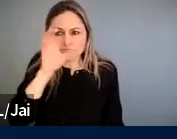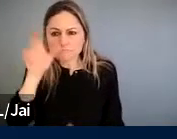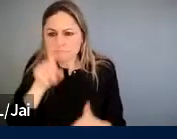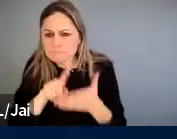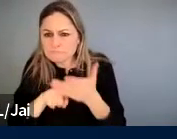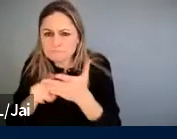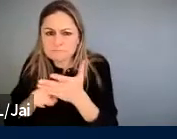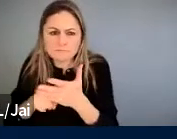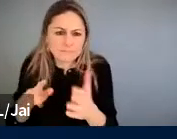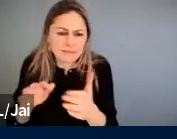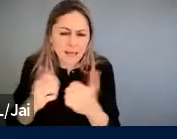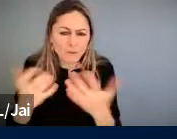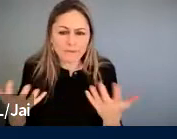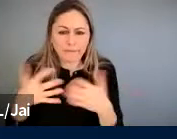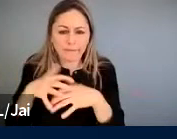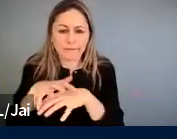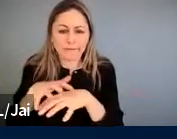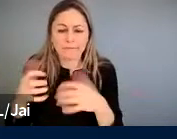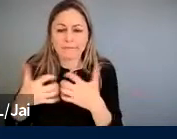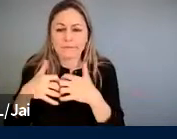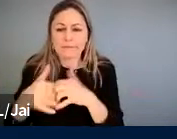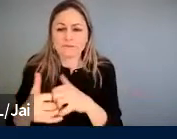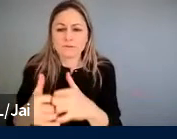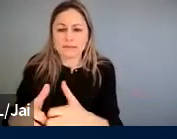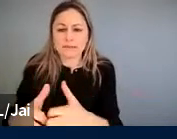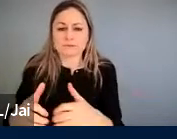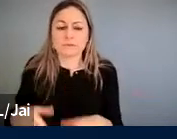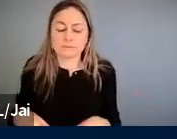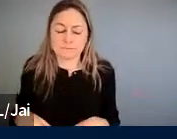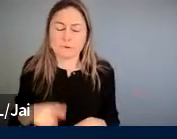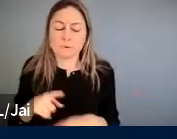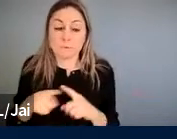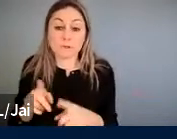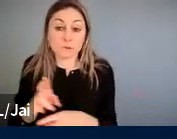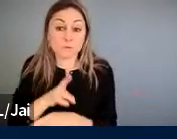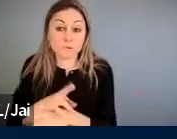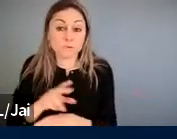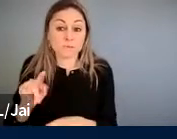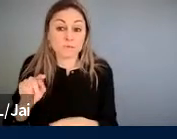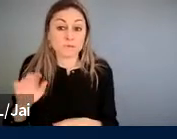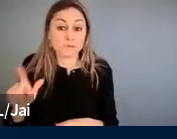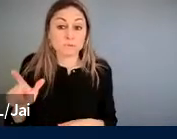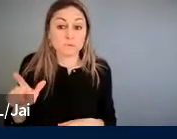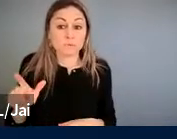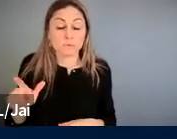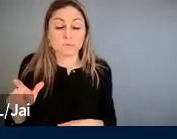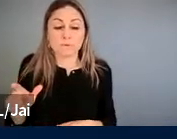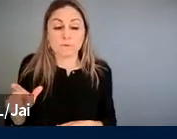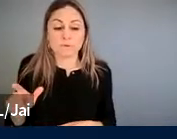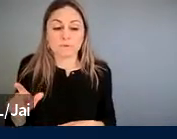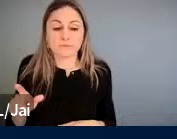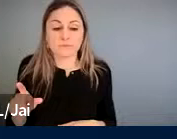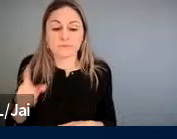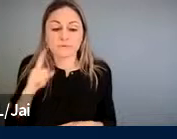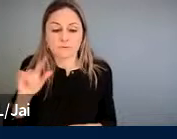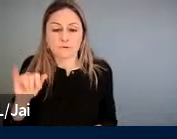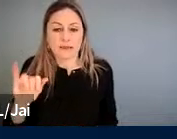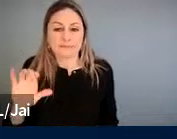those are intersecting with the tool that you were utilizing when you were you are using it for ICT.